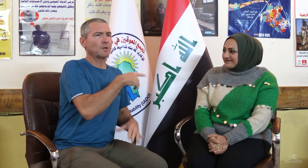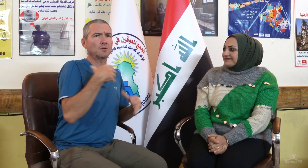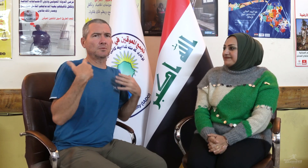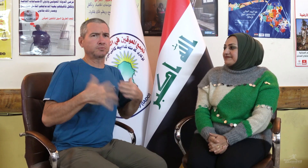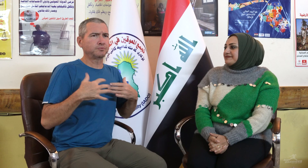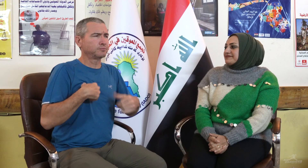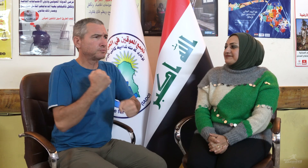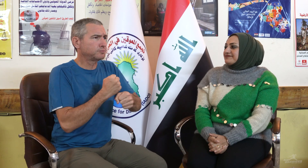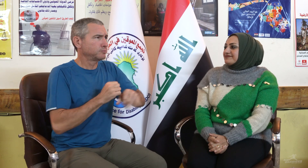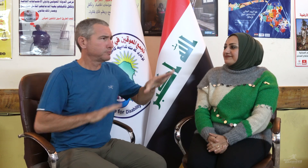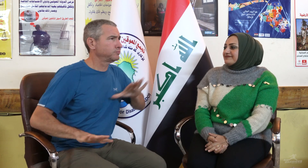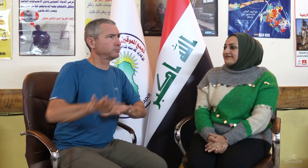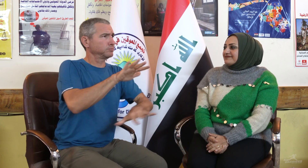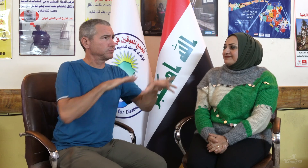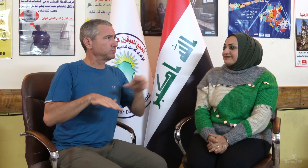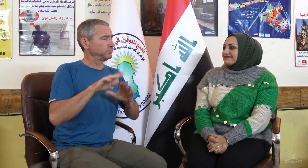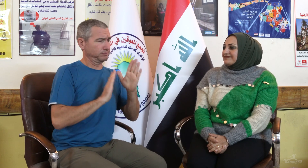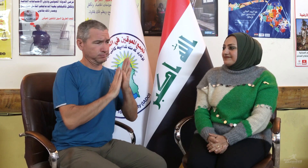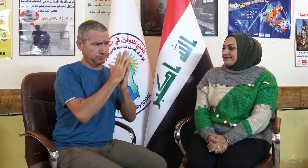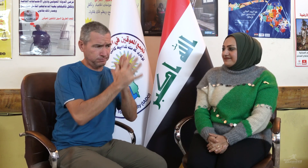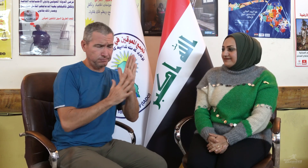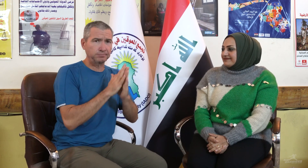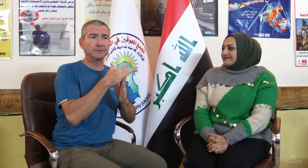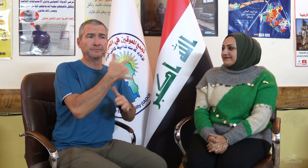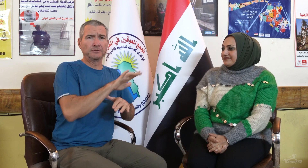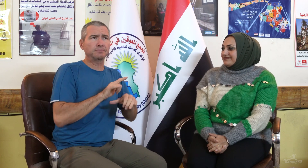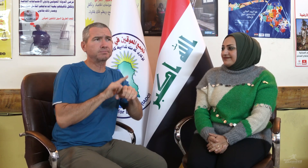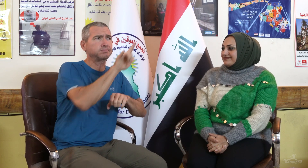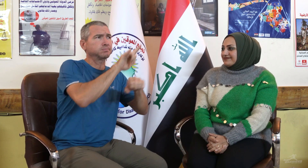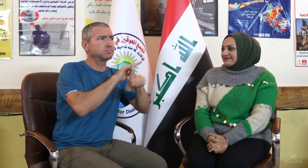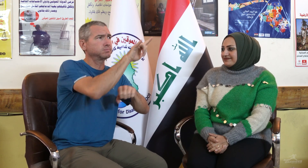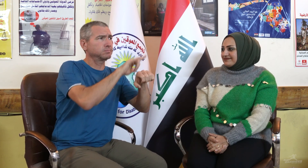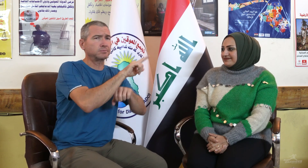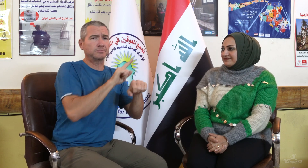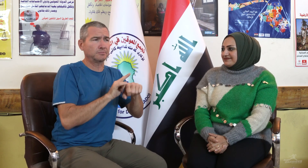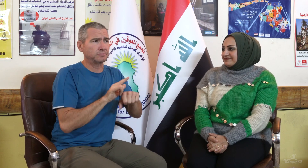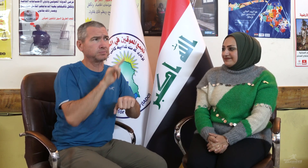So you have been working quite a bit, and this has included extensive travel as well.